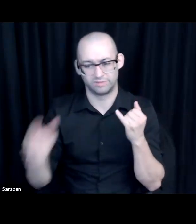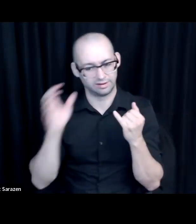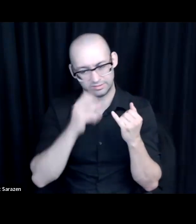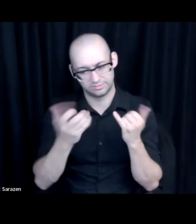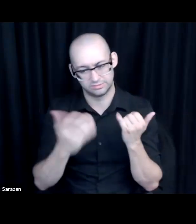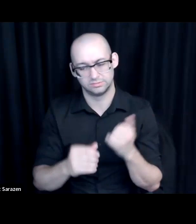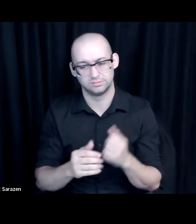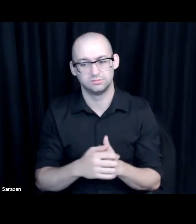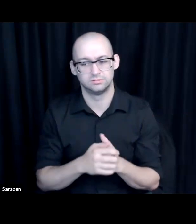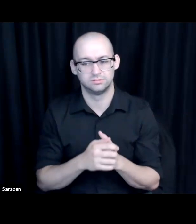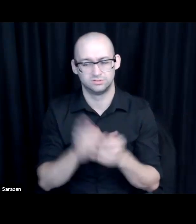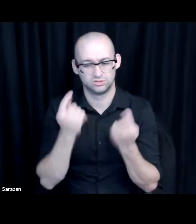And we're just trying to find out what's available.